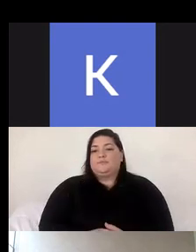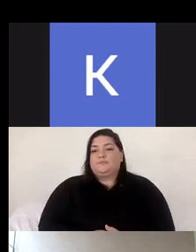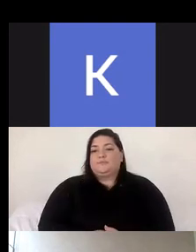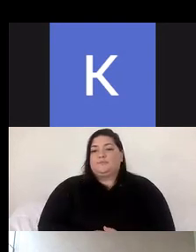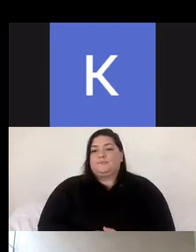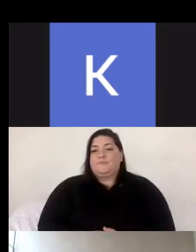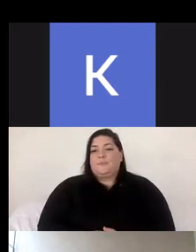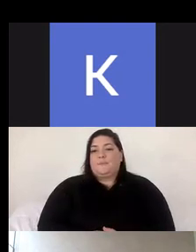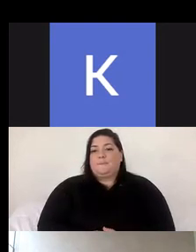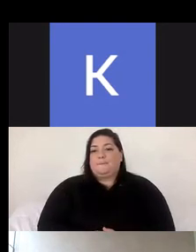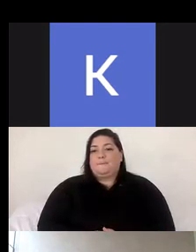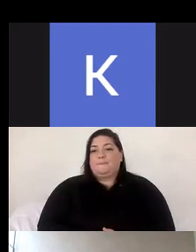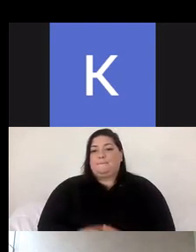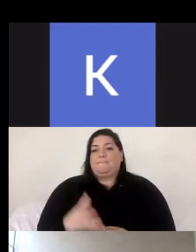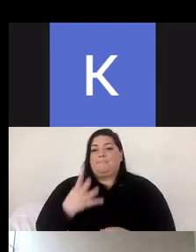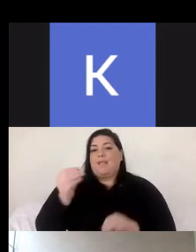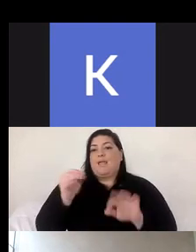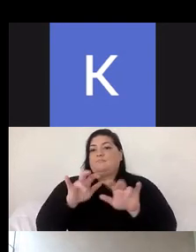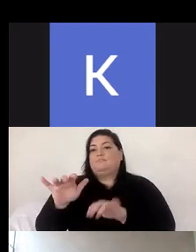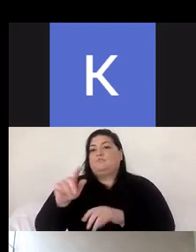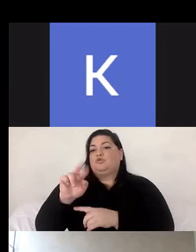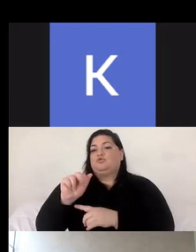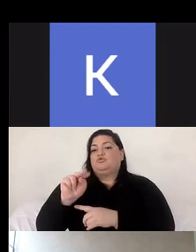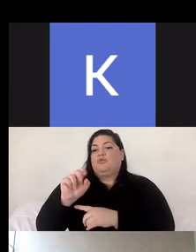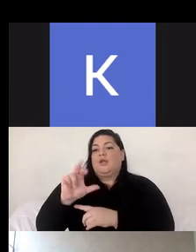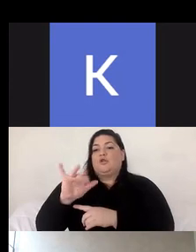and transcriptors.